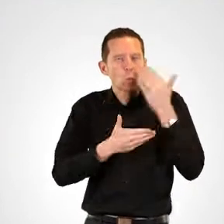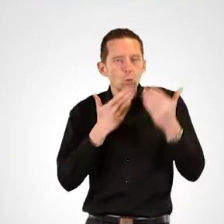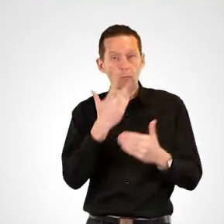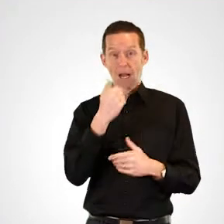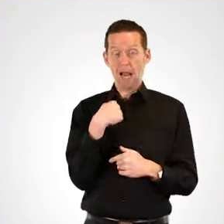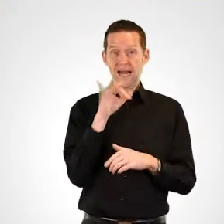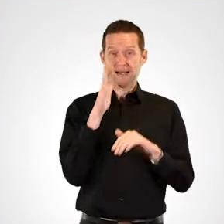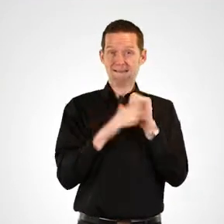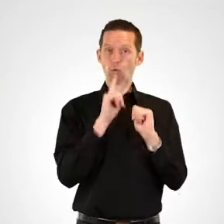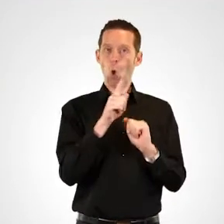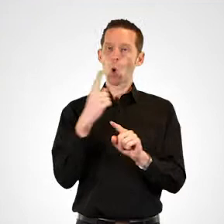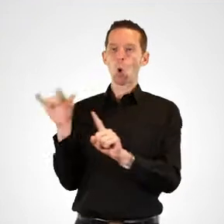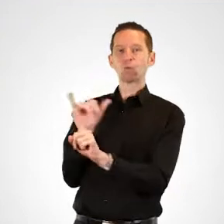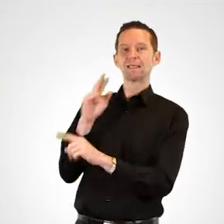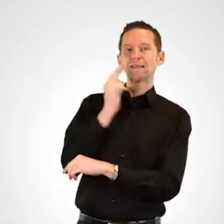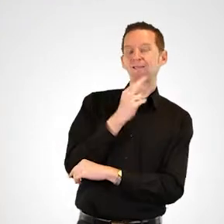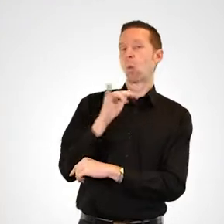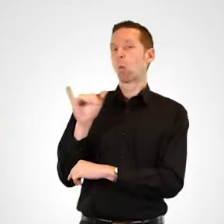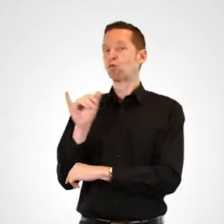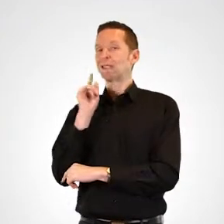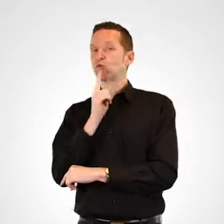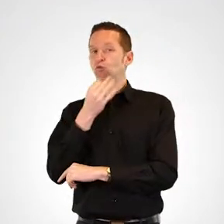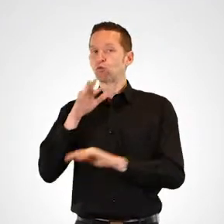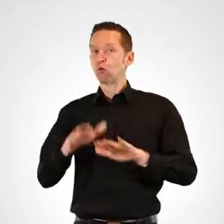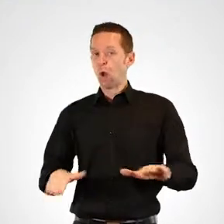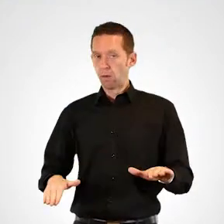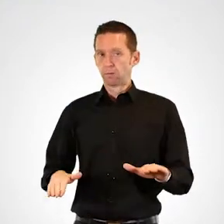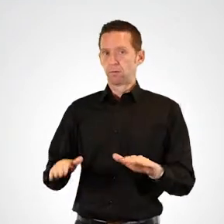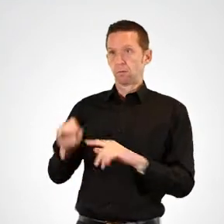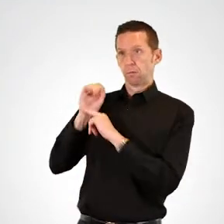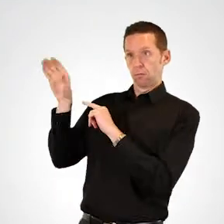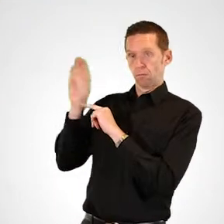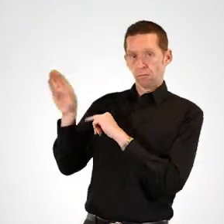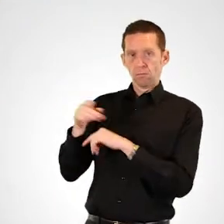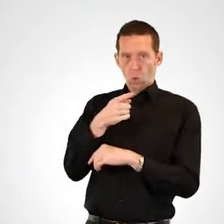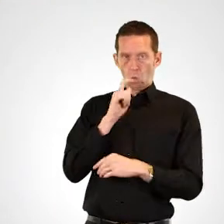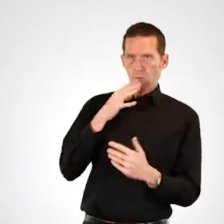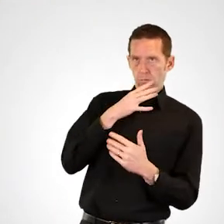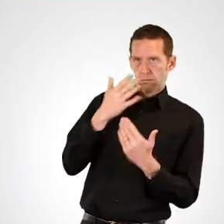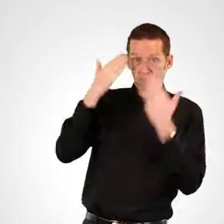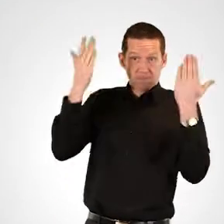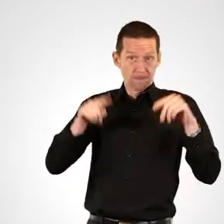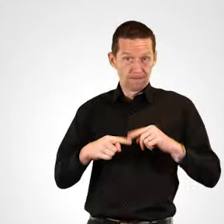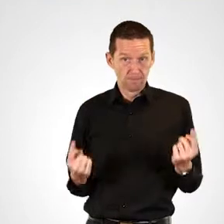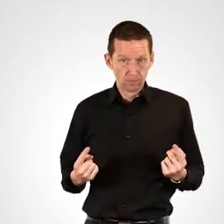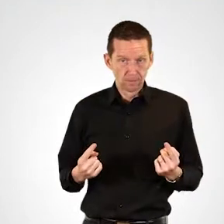that if I didn't tell you who was the deaf child and who was the hearing child in creating these writing samples, you wouldn't know the difference.